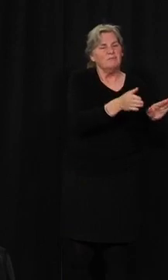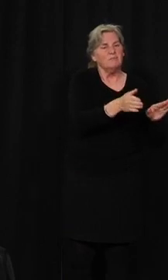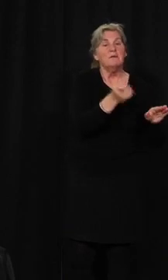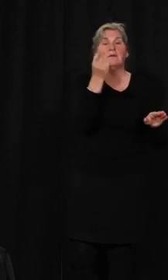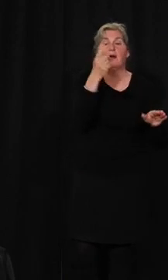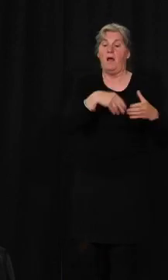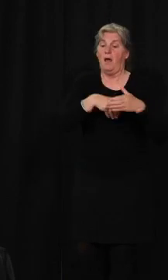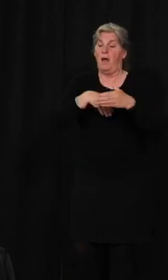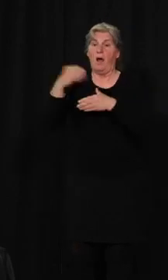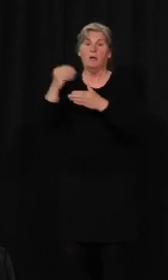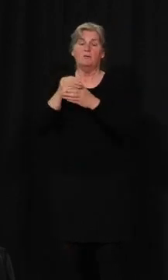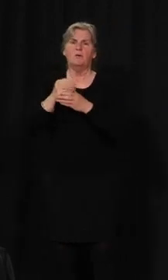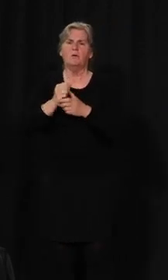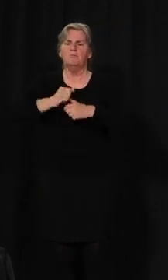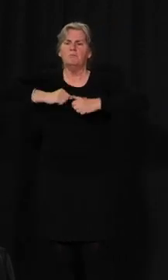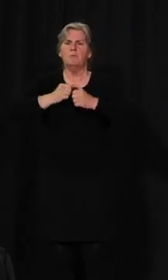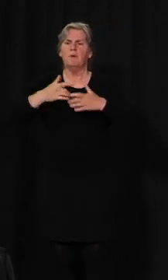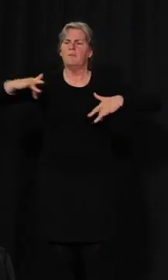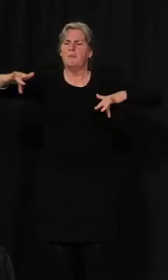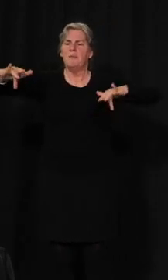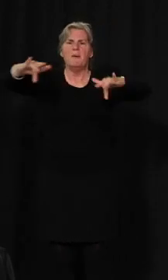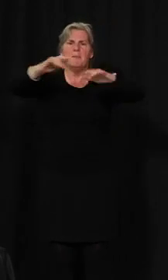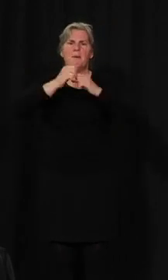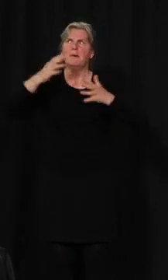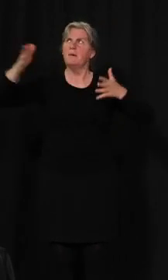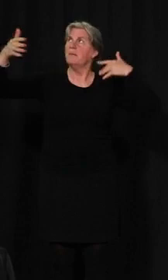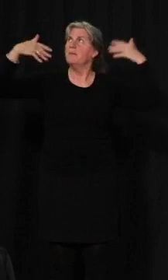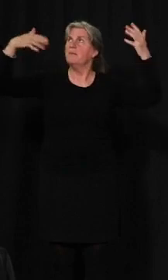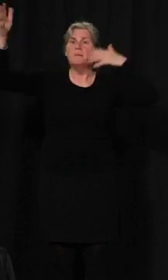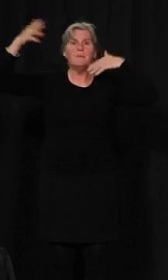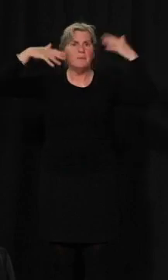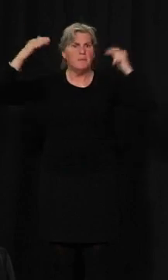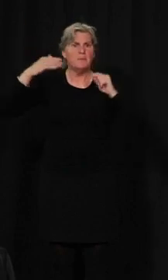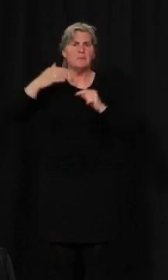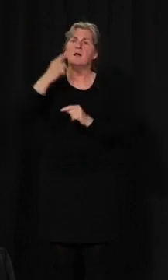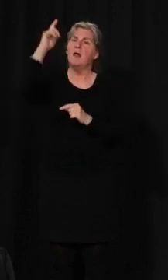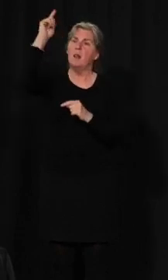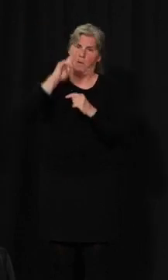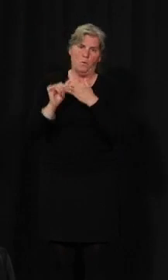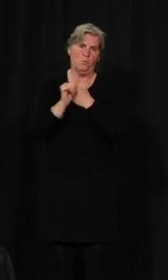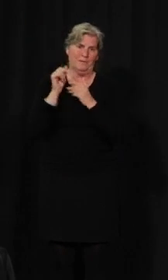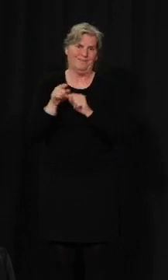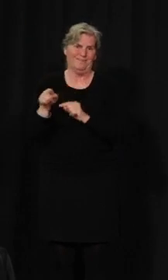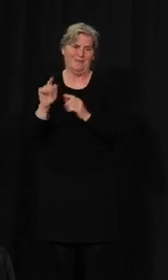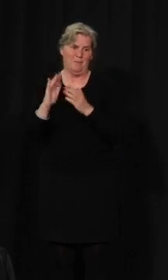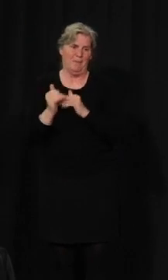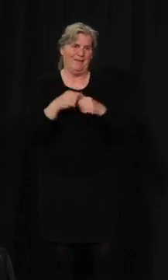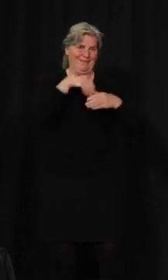hand with lots of room to spread out and lots of ventilation, not so high-risk and very few